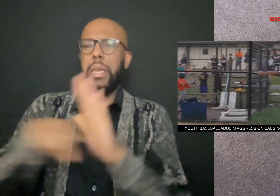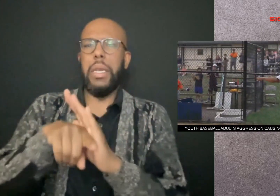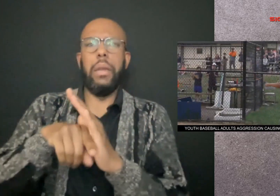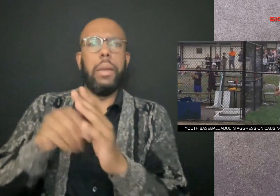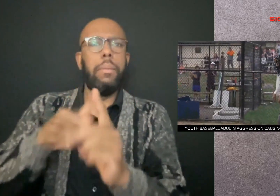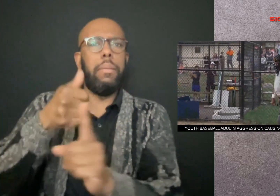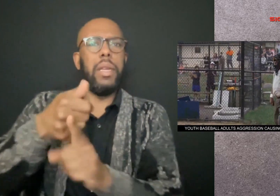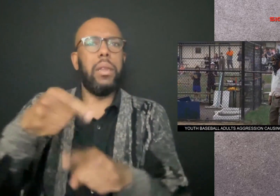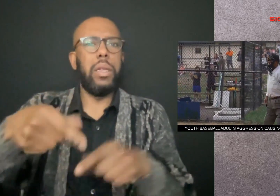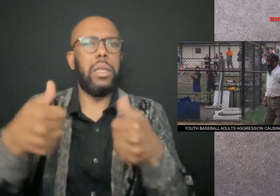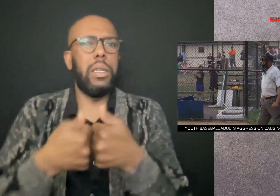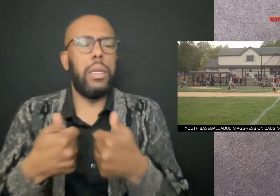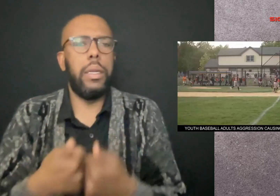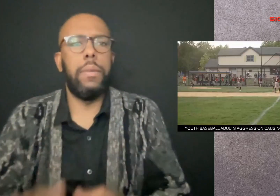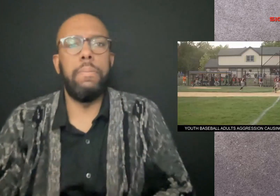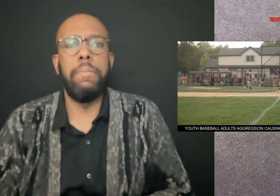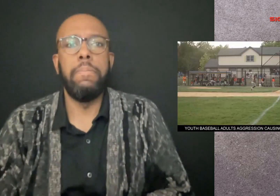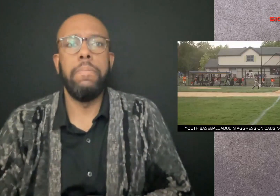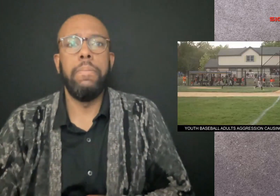is having a negative impact on the game.